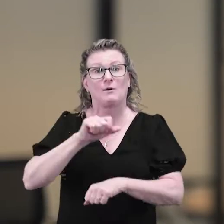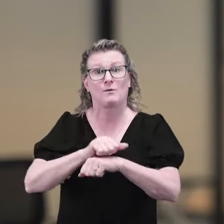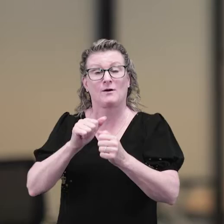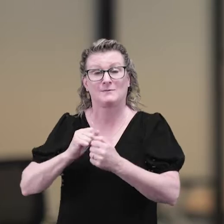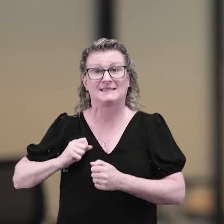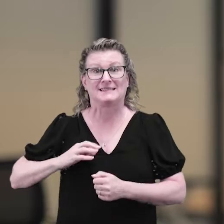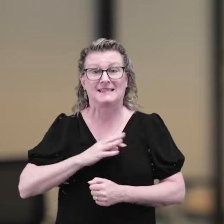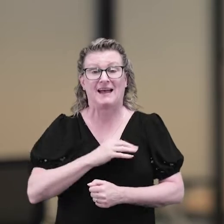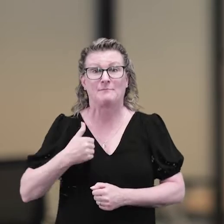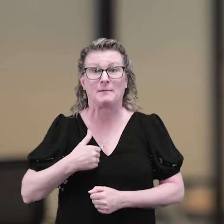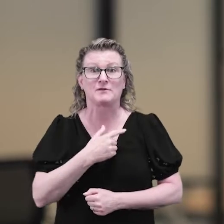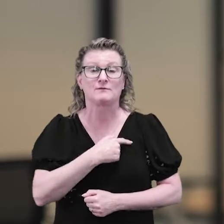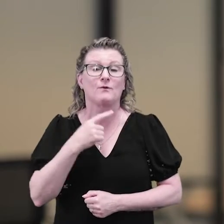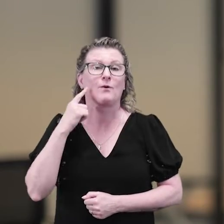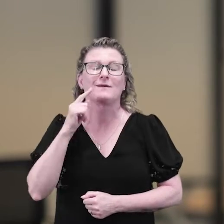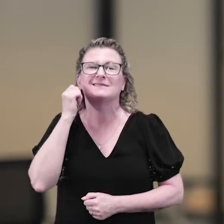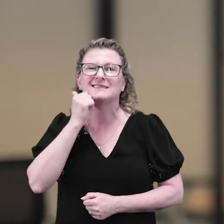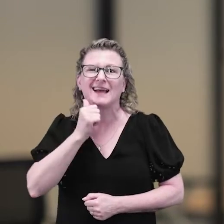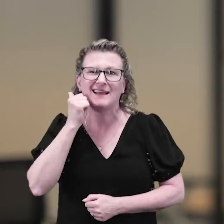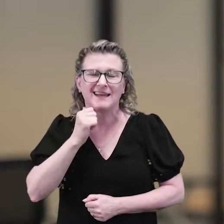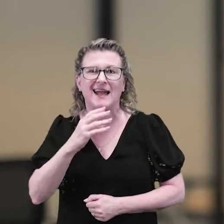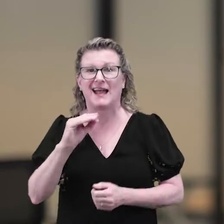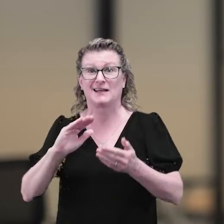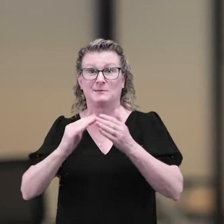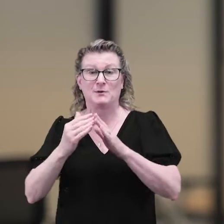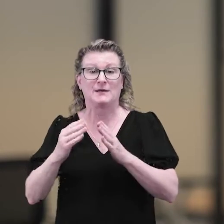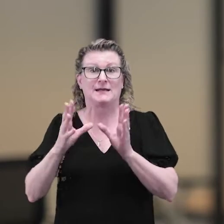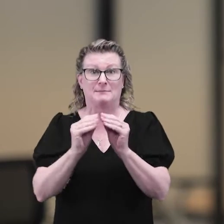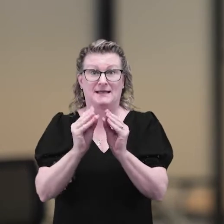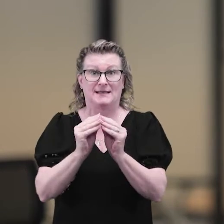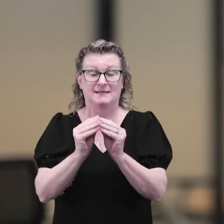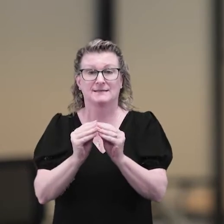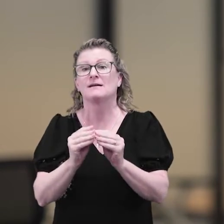They work with these staff members in Daily and in community- based meetings,